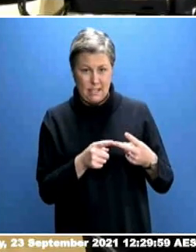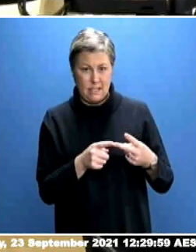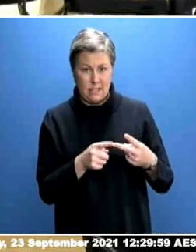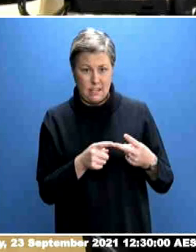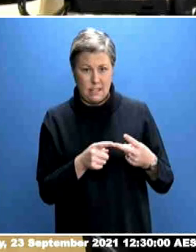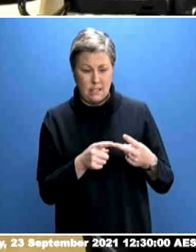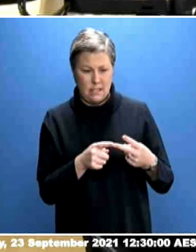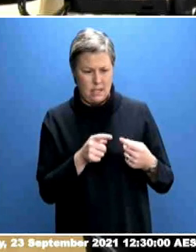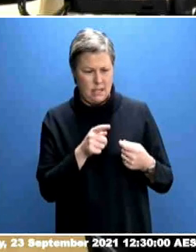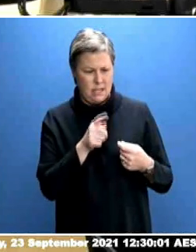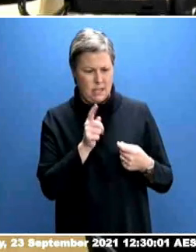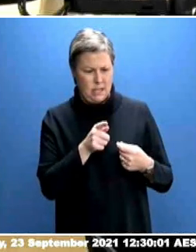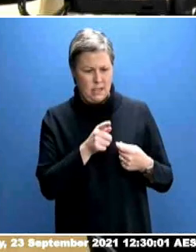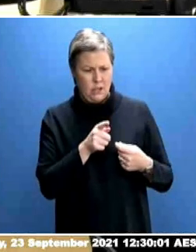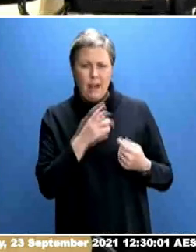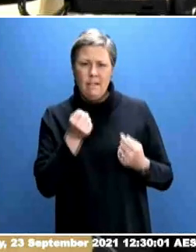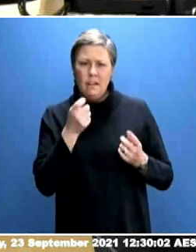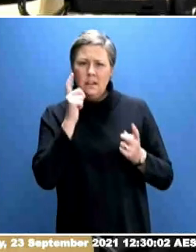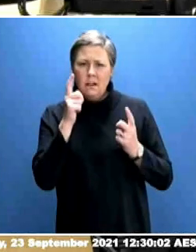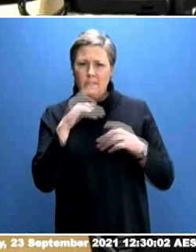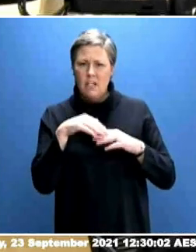which is about concerns about the timeframes.